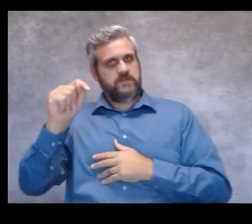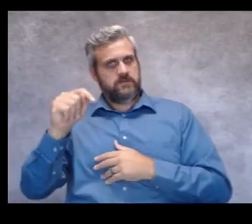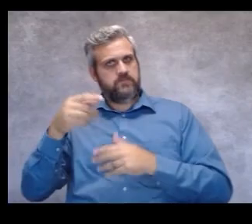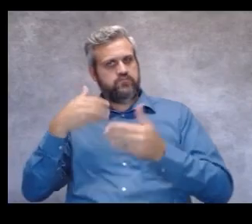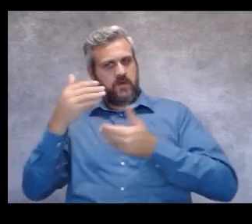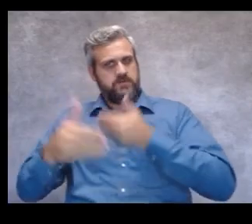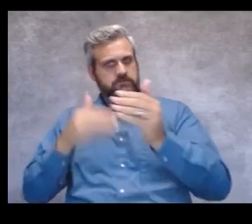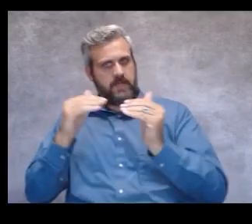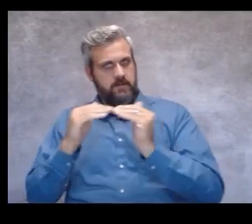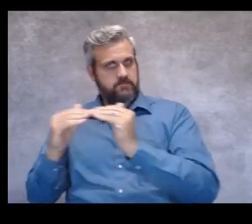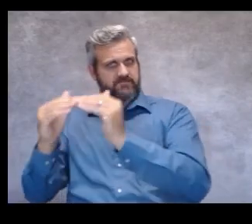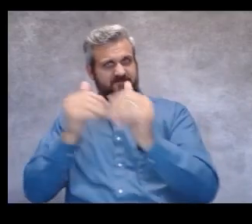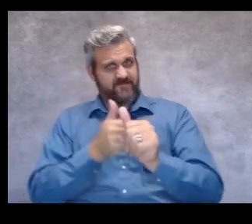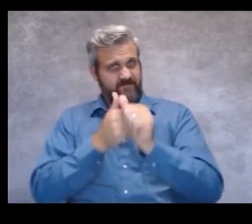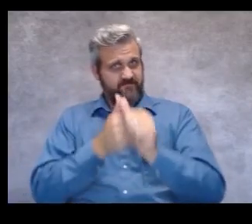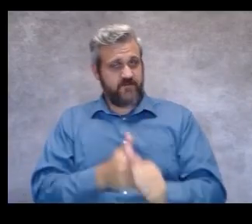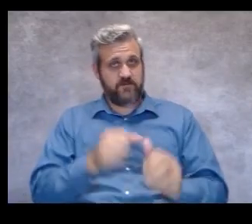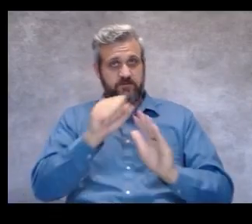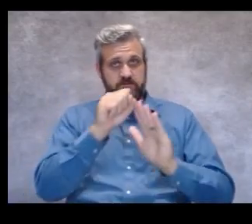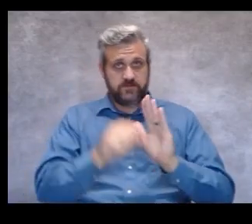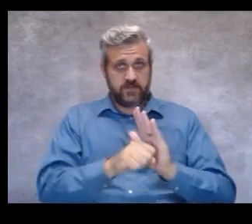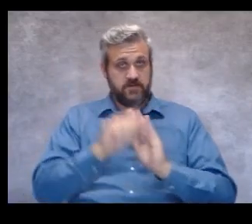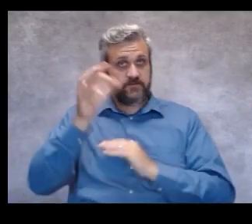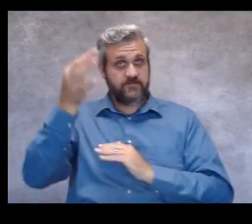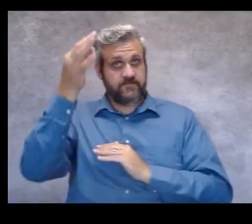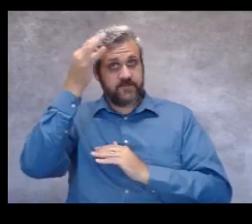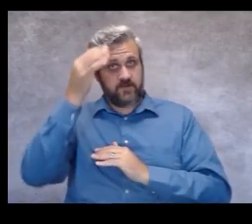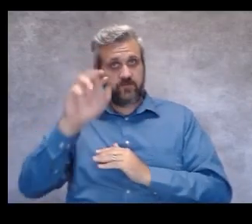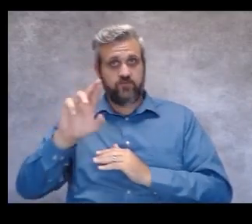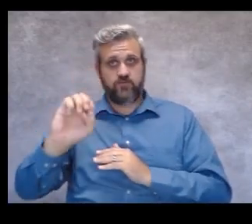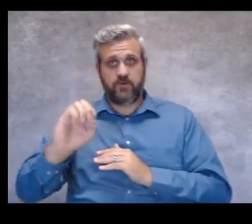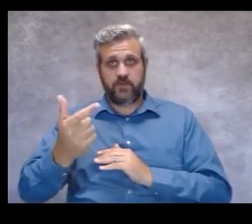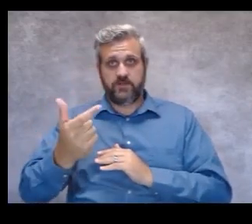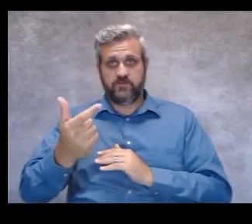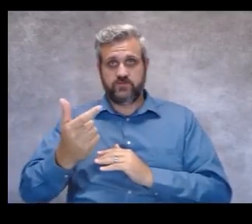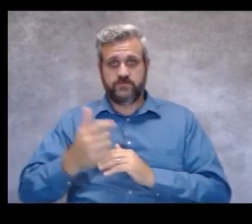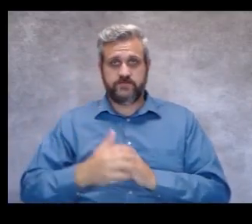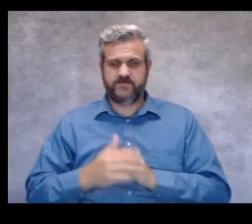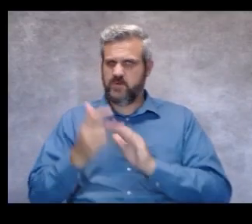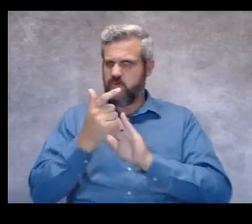equitable and in compliance with state and federal federal regulations.